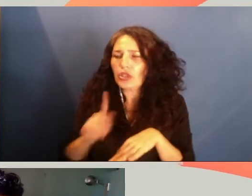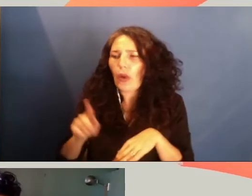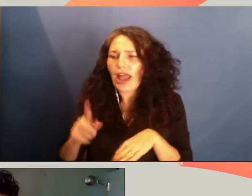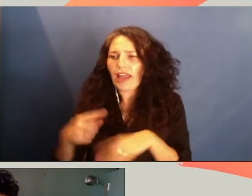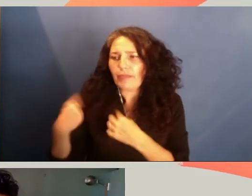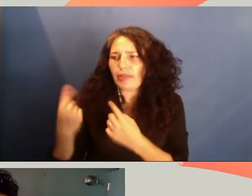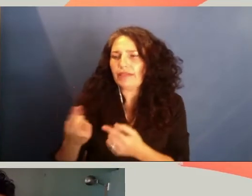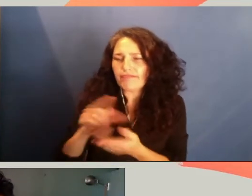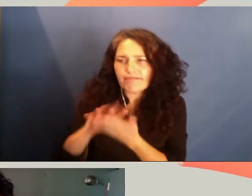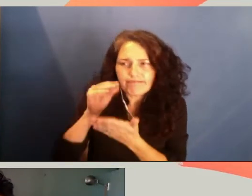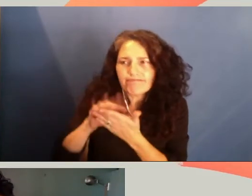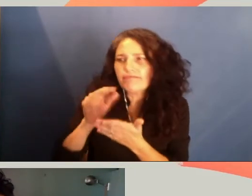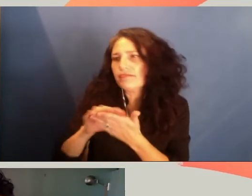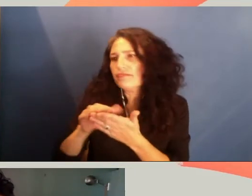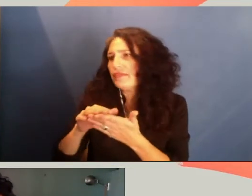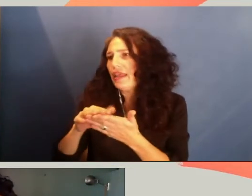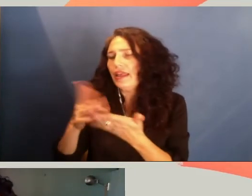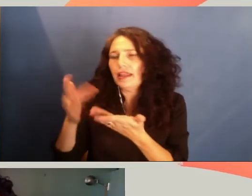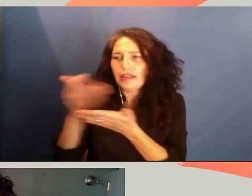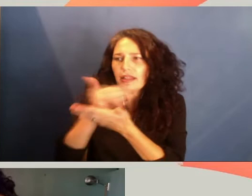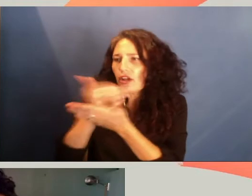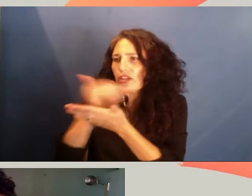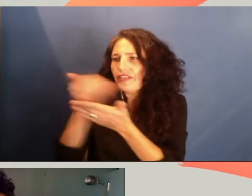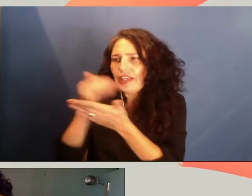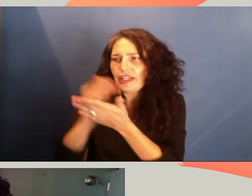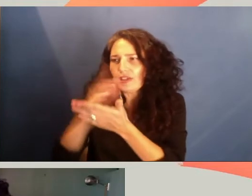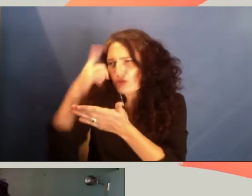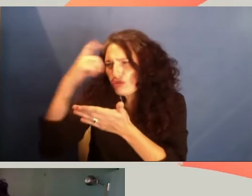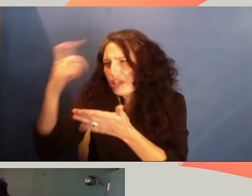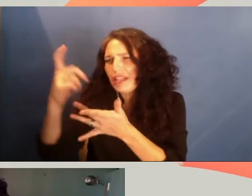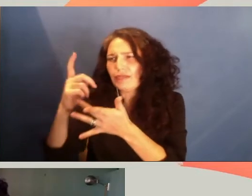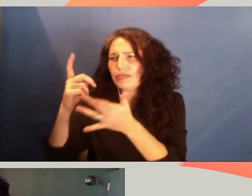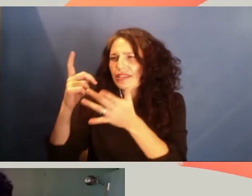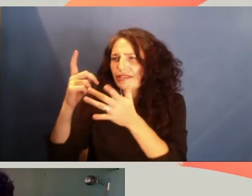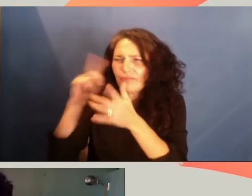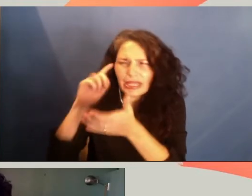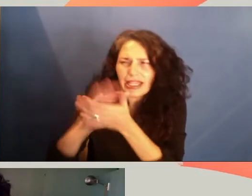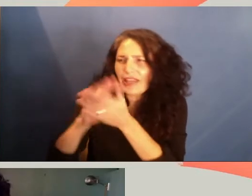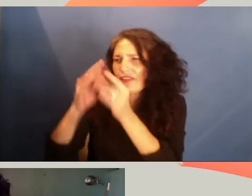and work on the mistakes that I've been wrestling with for the past 15 years.